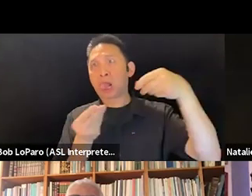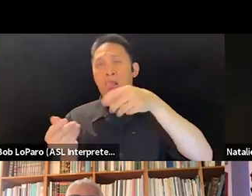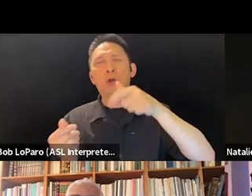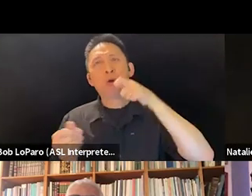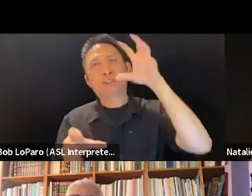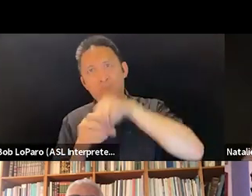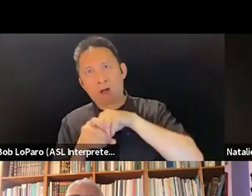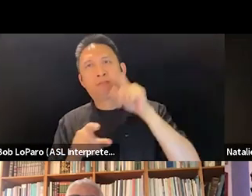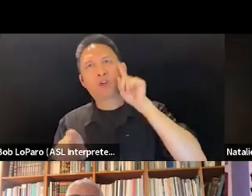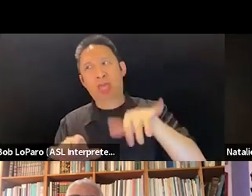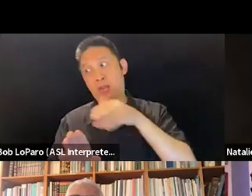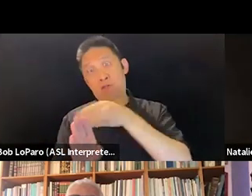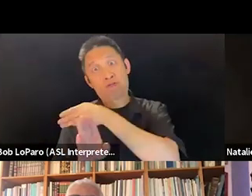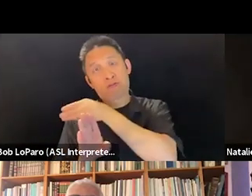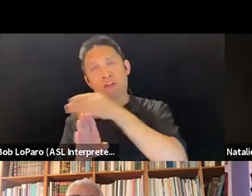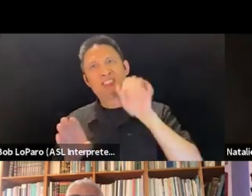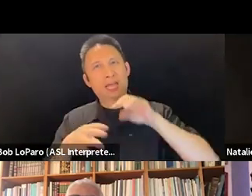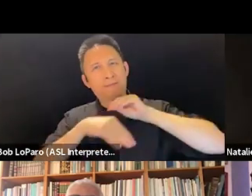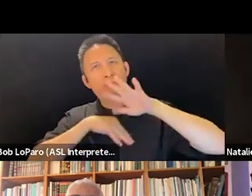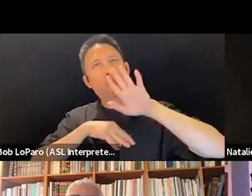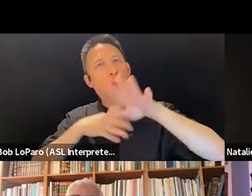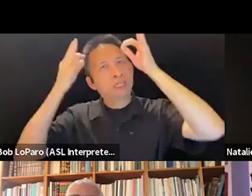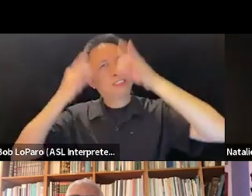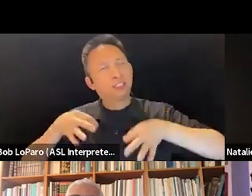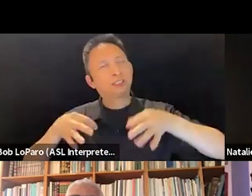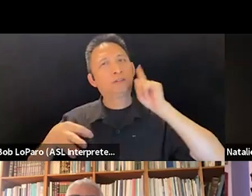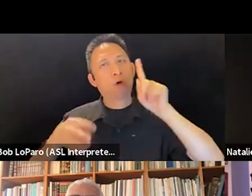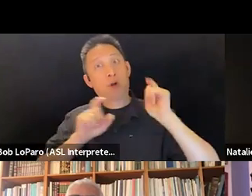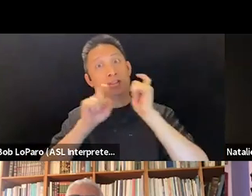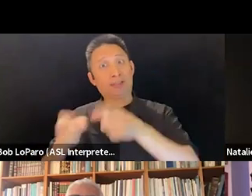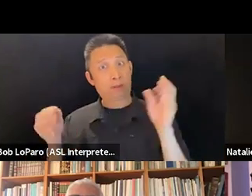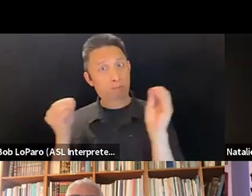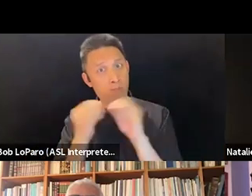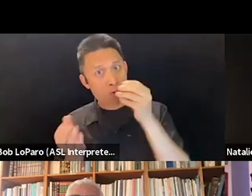Do these influence your decision to grant some funding to film and not the other?